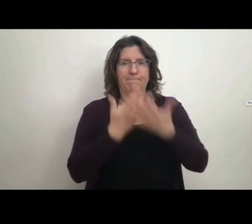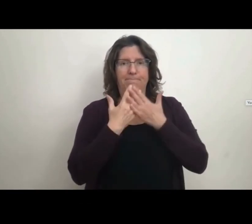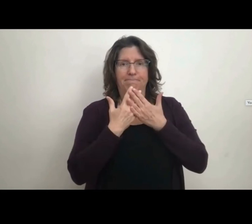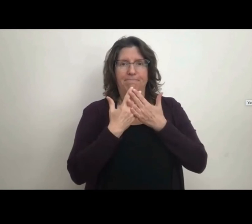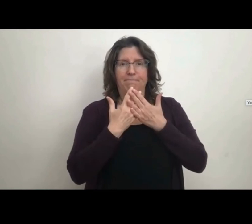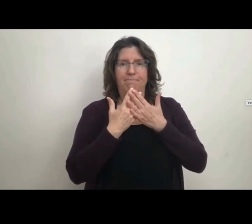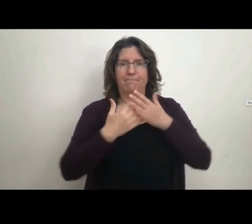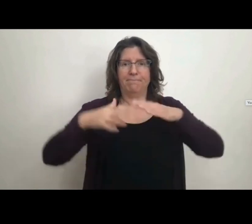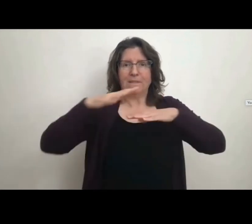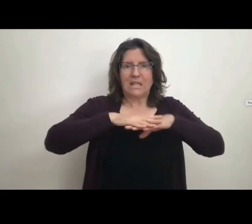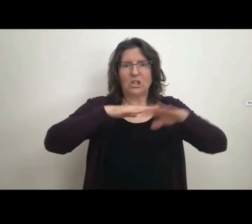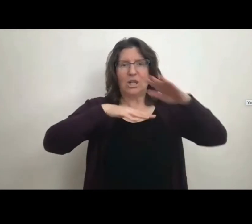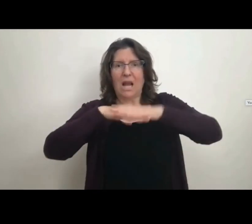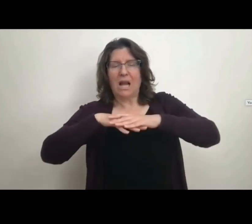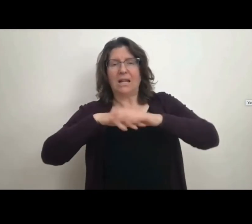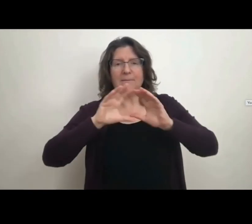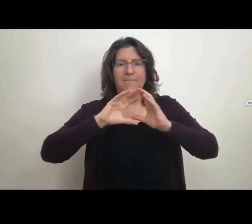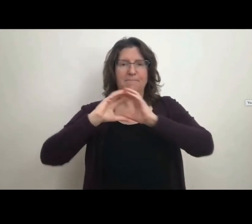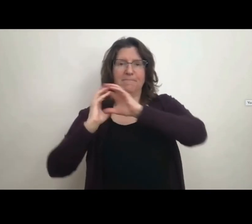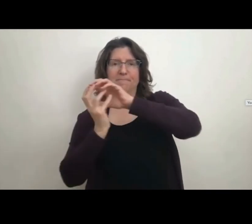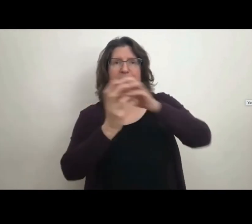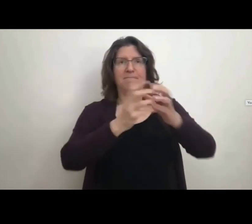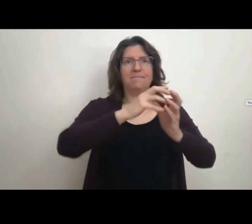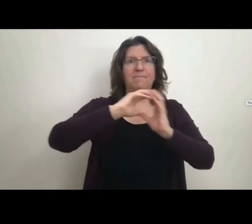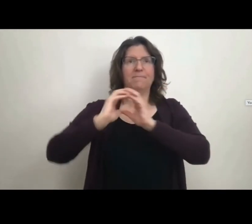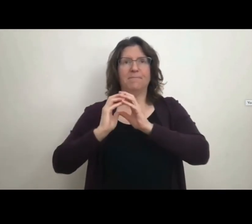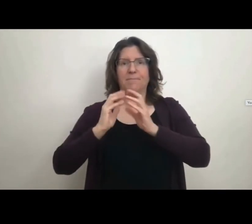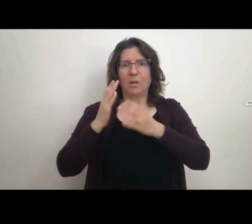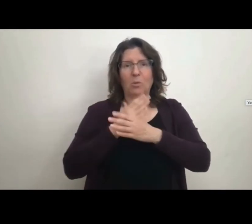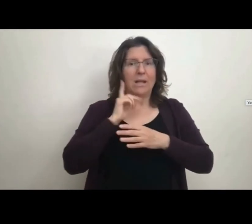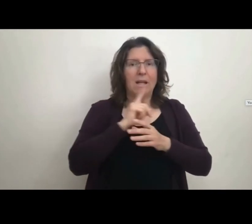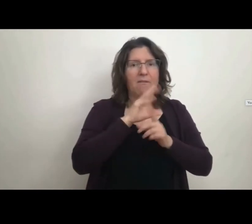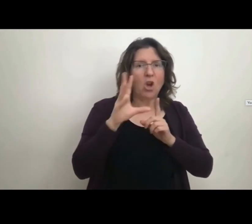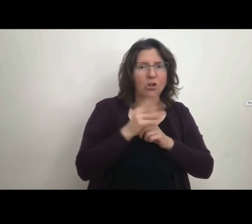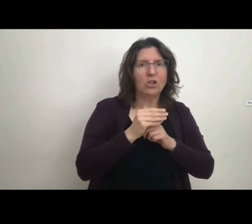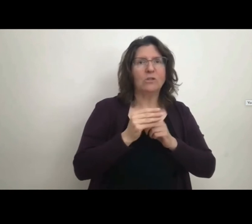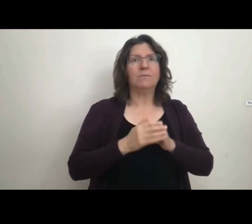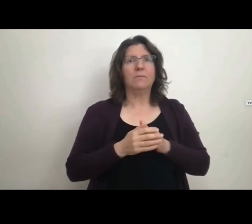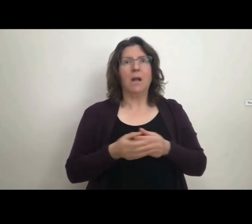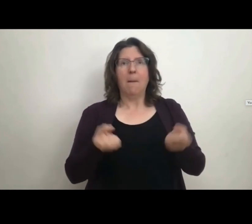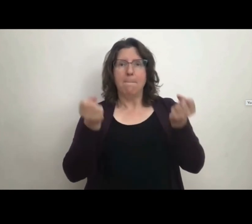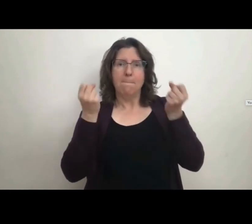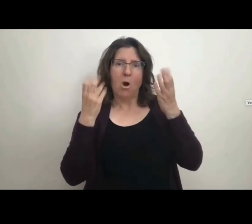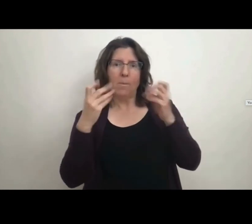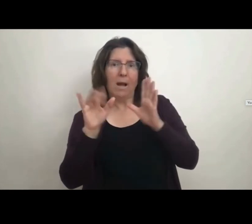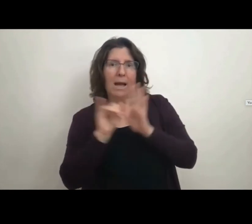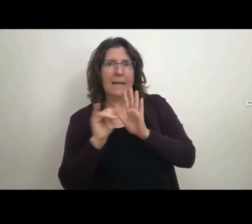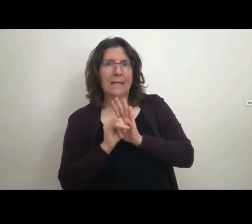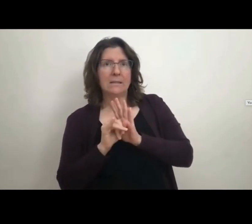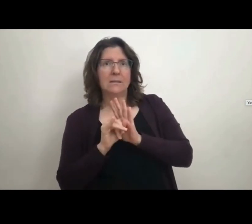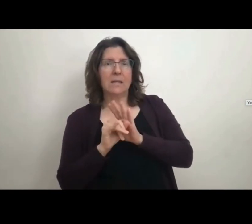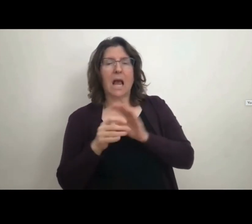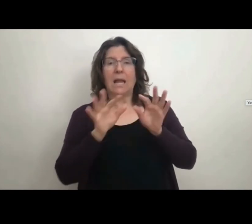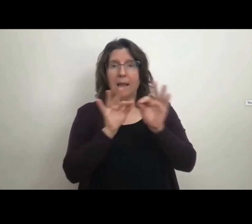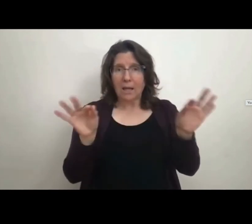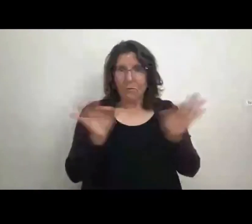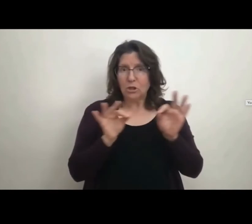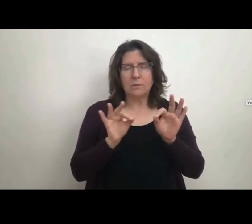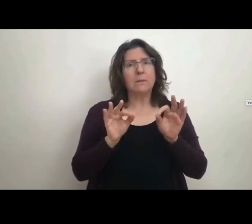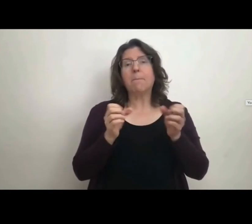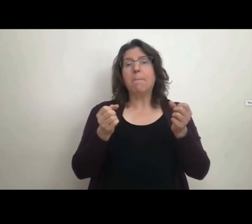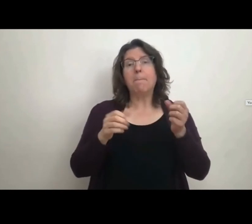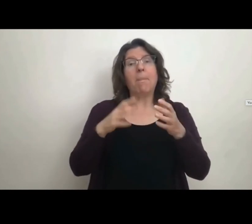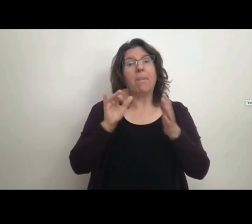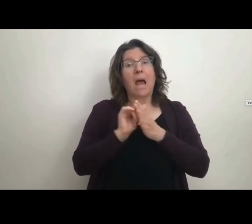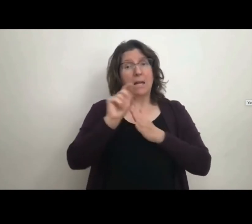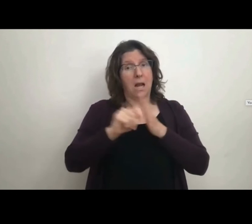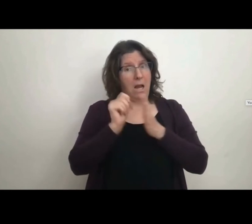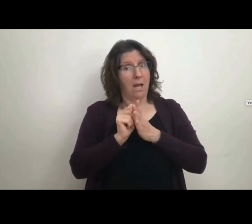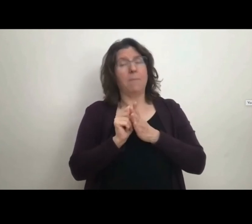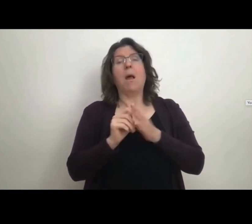addressing the complexities of intersectionality between deaf culture, multiple Identities and languages.